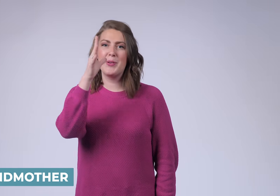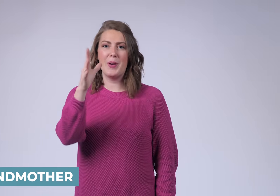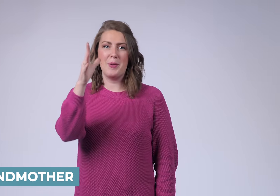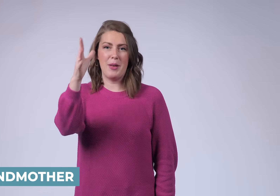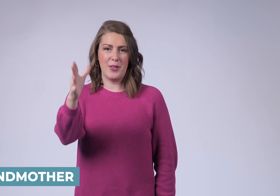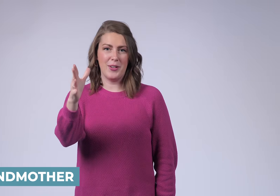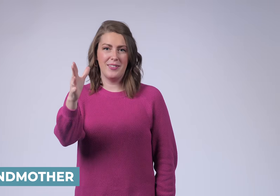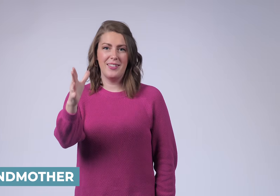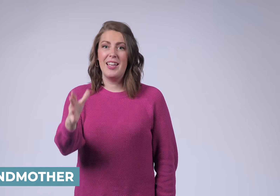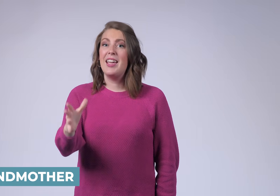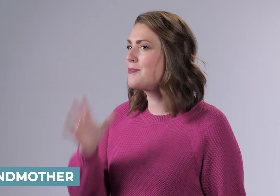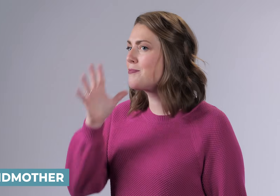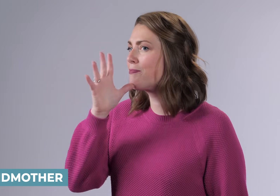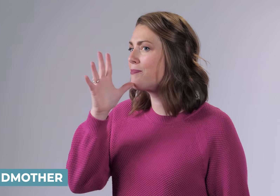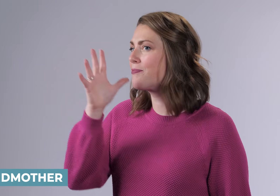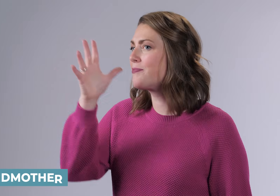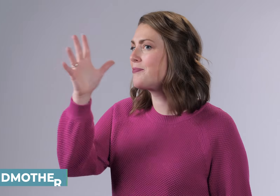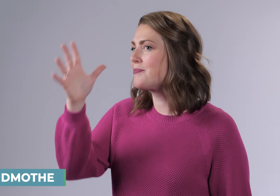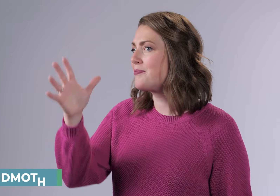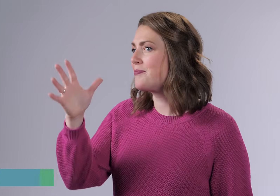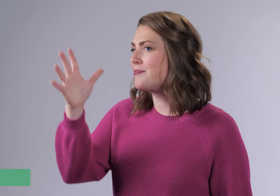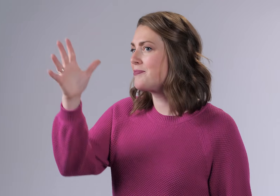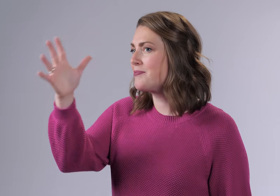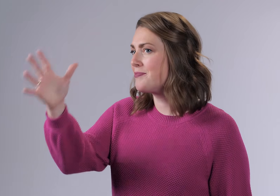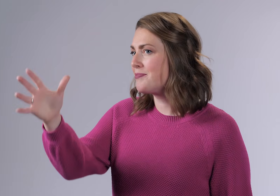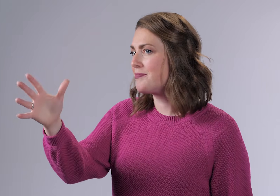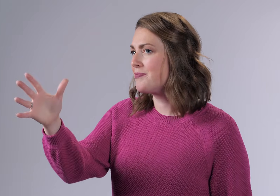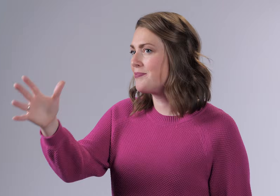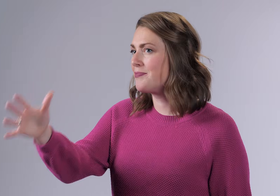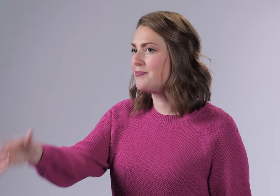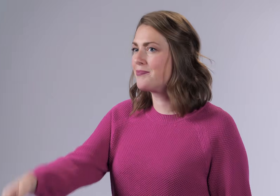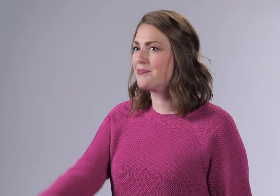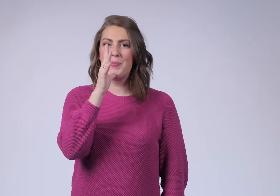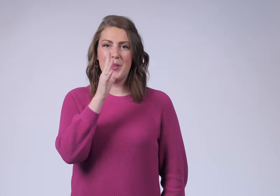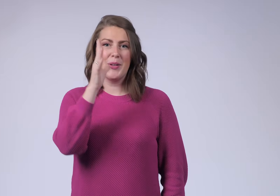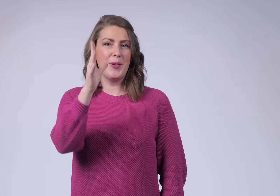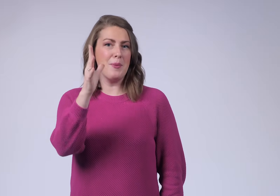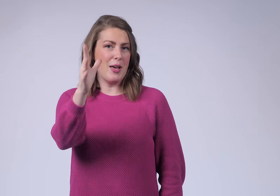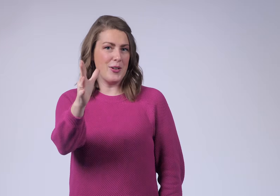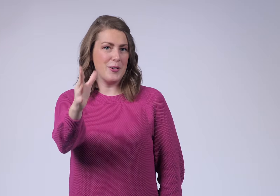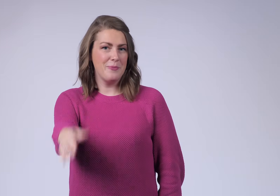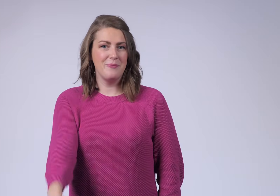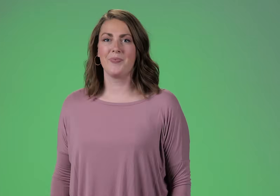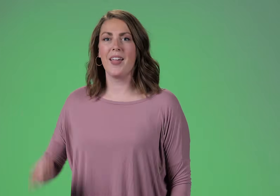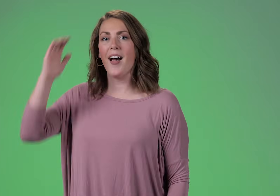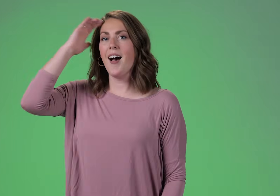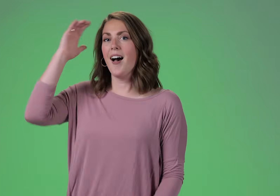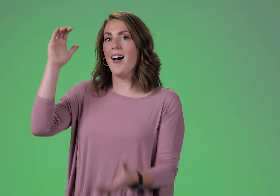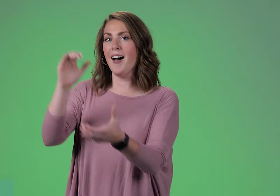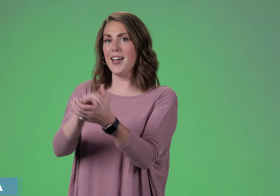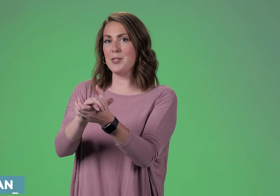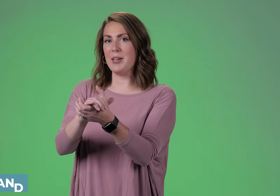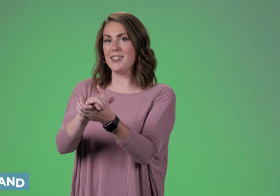GRANDMOTHER It's the sign MOTHER but it bounces out. GRANDMOTHER HUSBAND